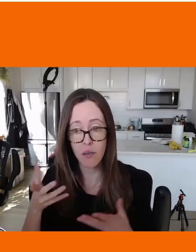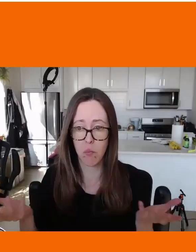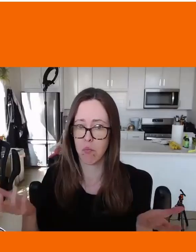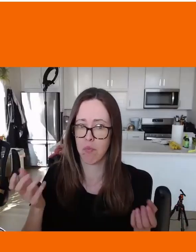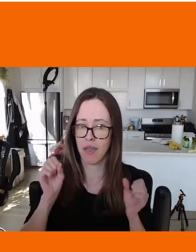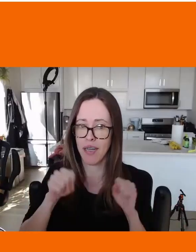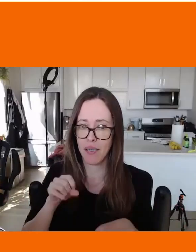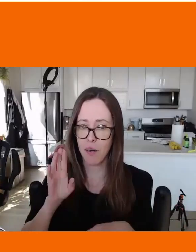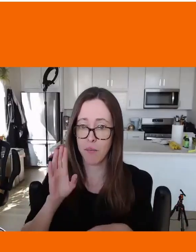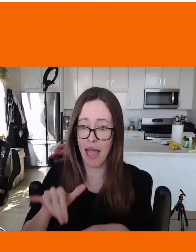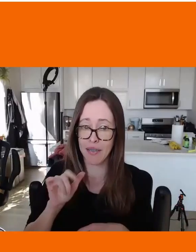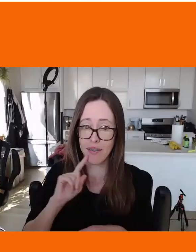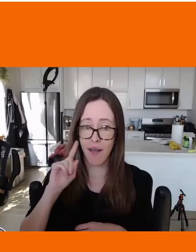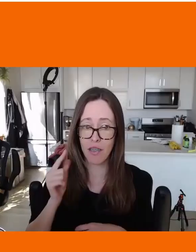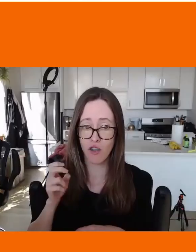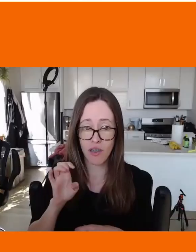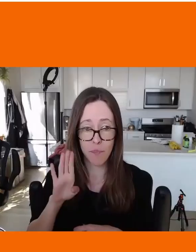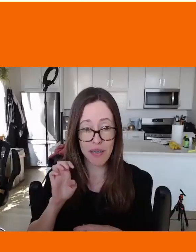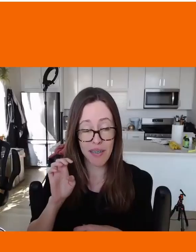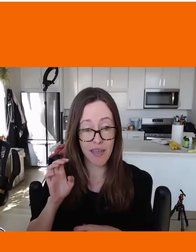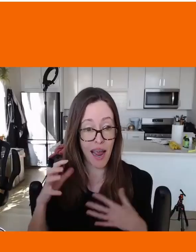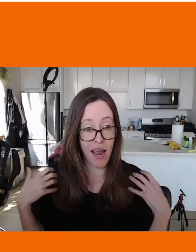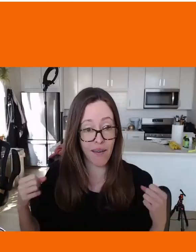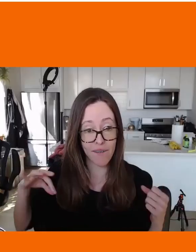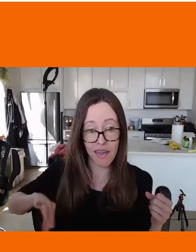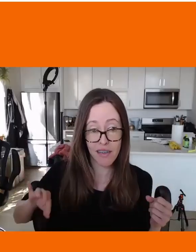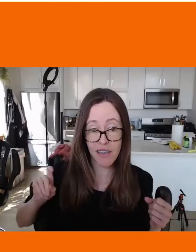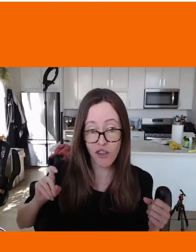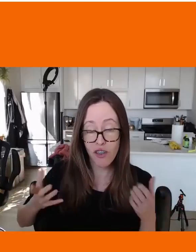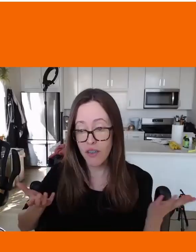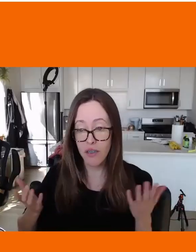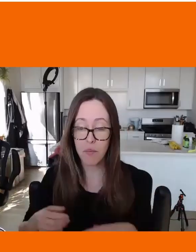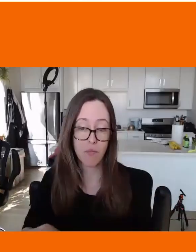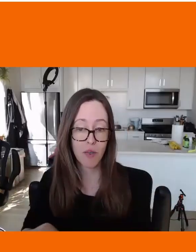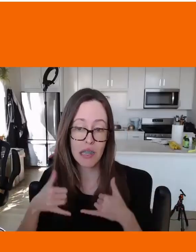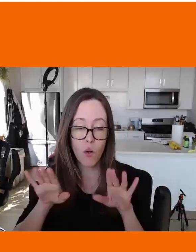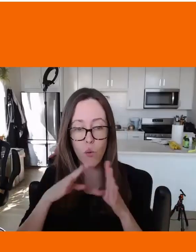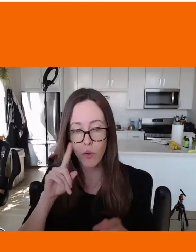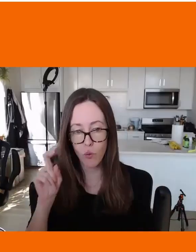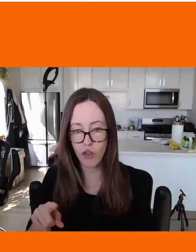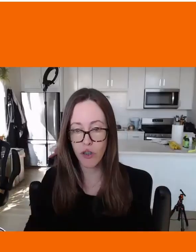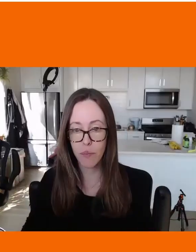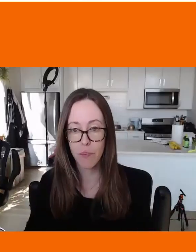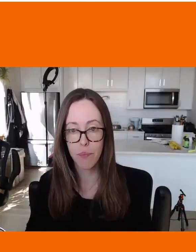mutation may give a person additional resistance to infection with the shigella bacteria.